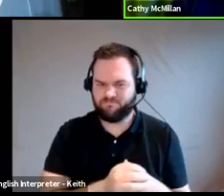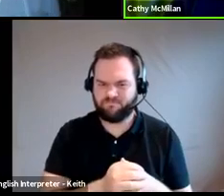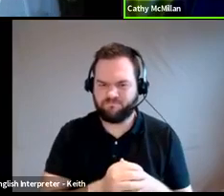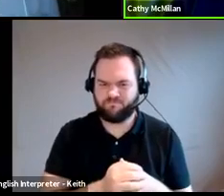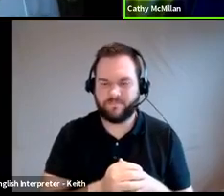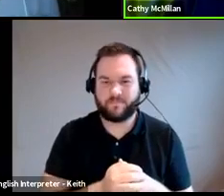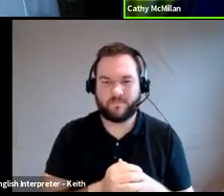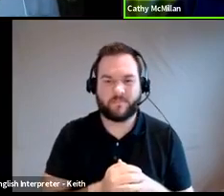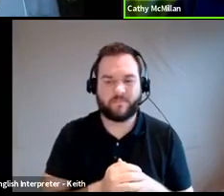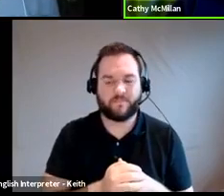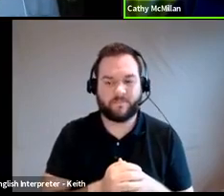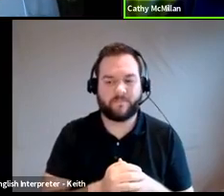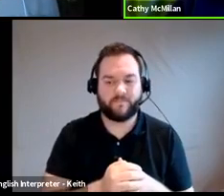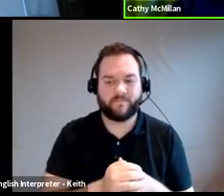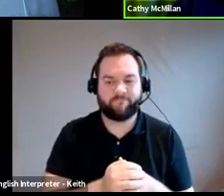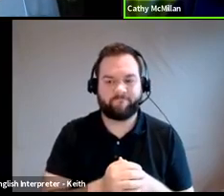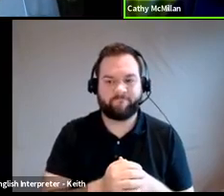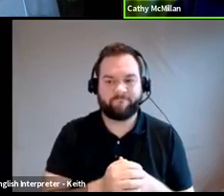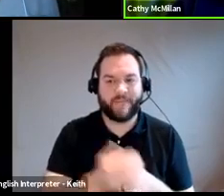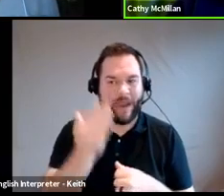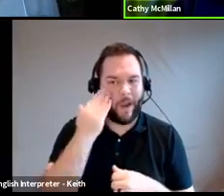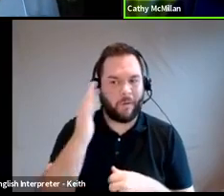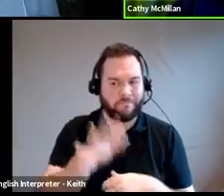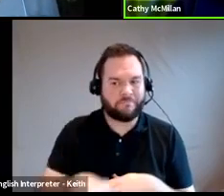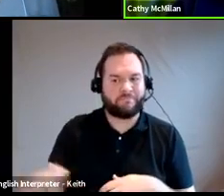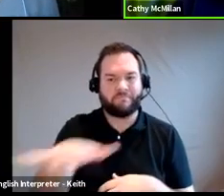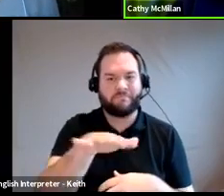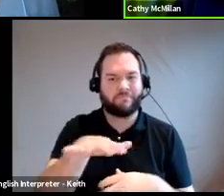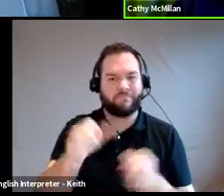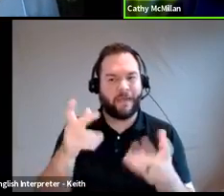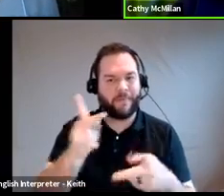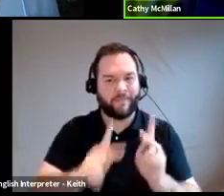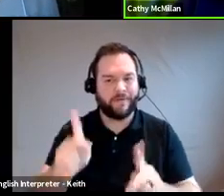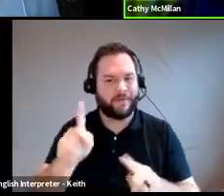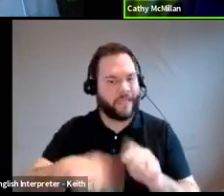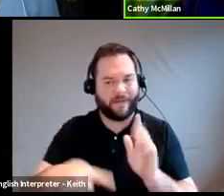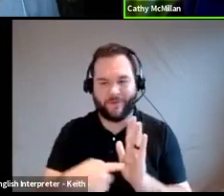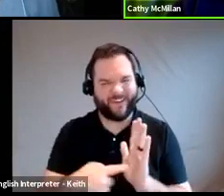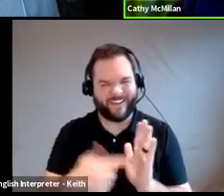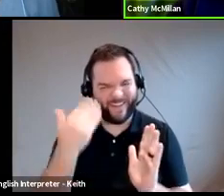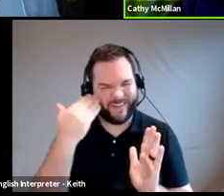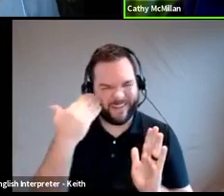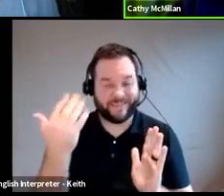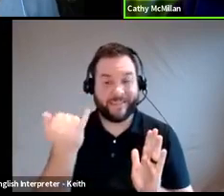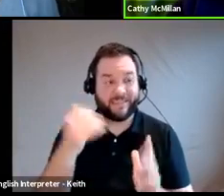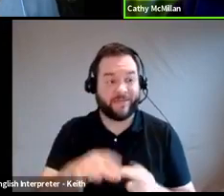because. And I know a lot And I know a lot of people, most I know a lot of people, most